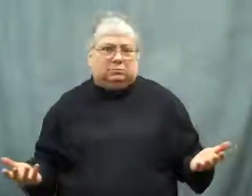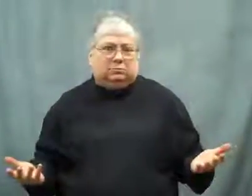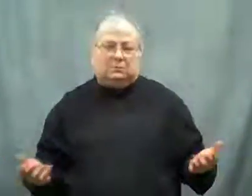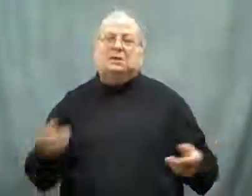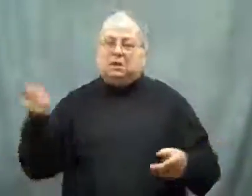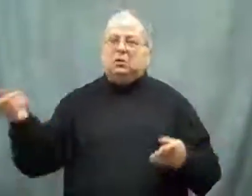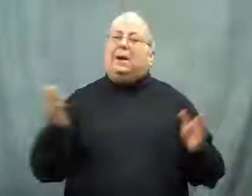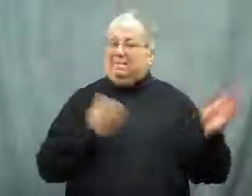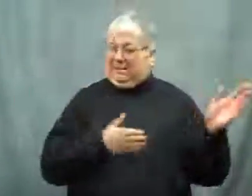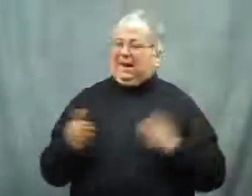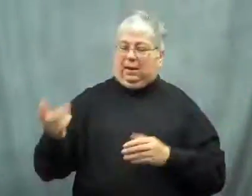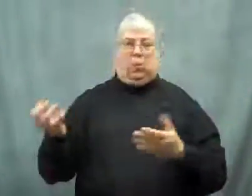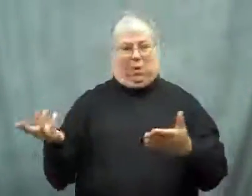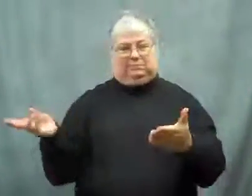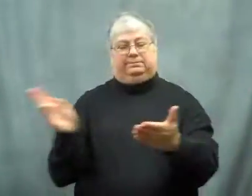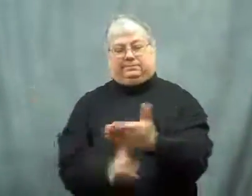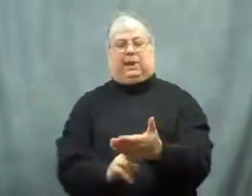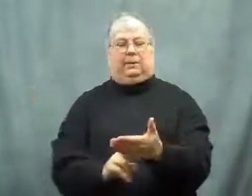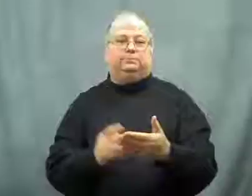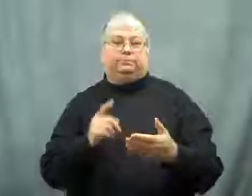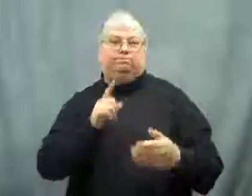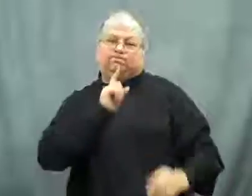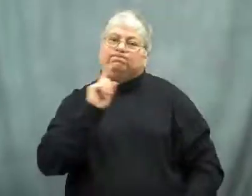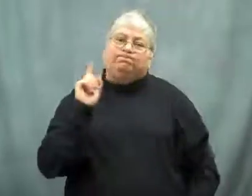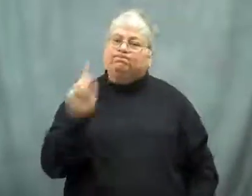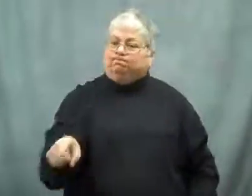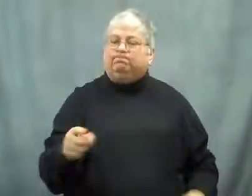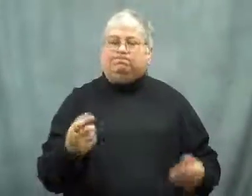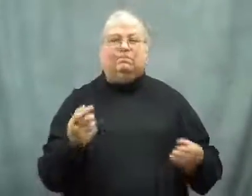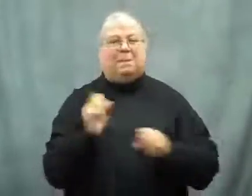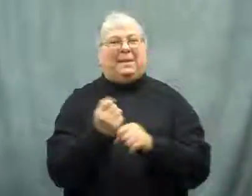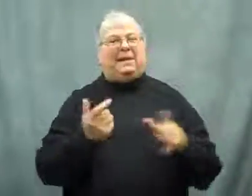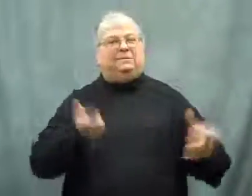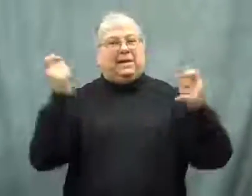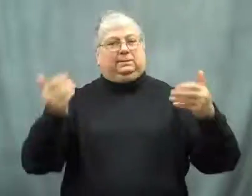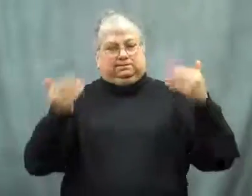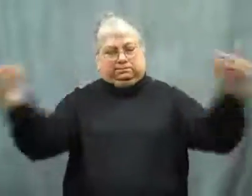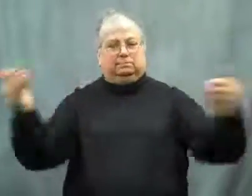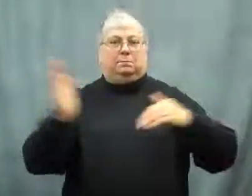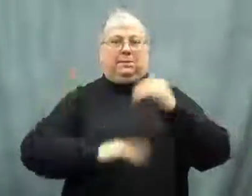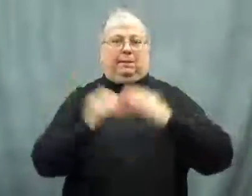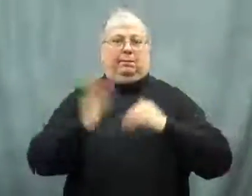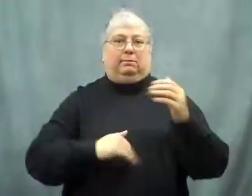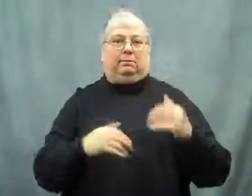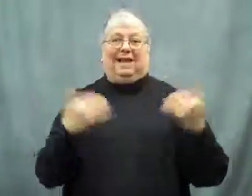He planned to sign an order to streamline the building process.